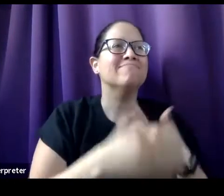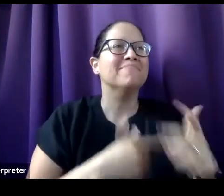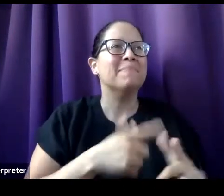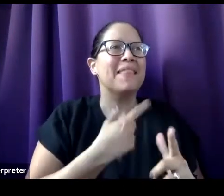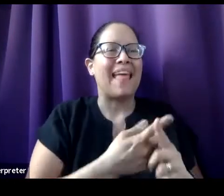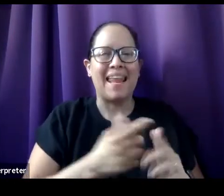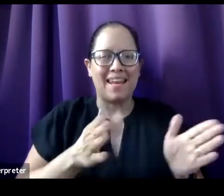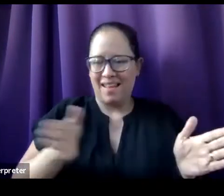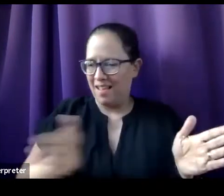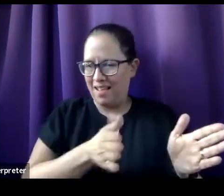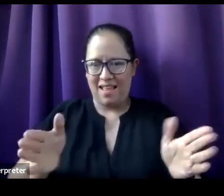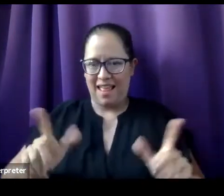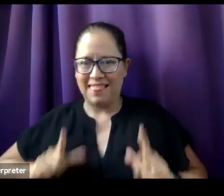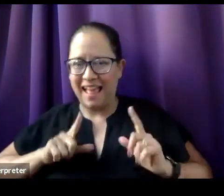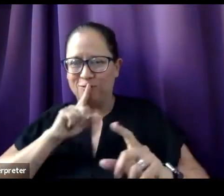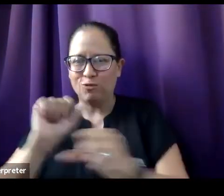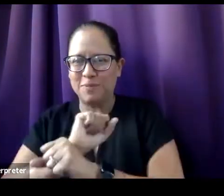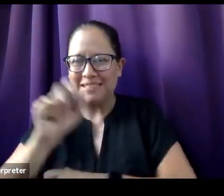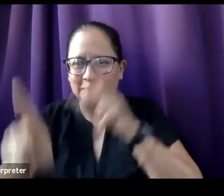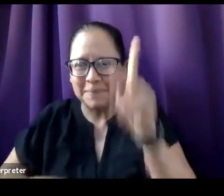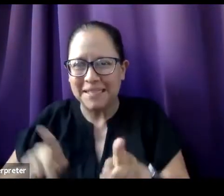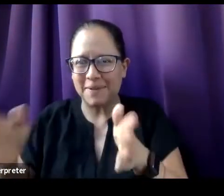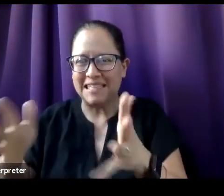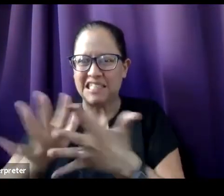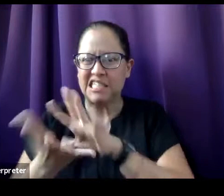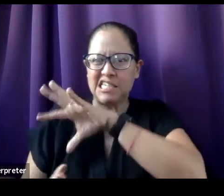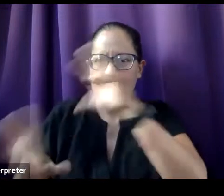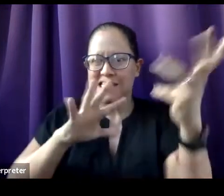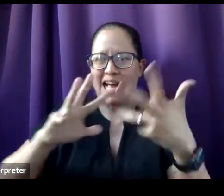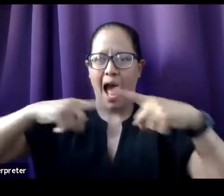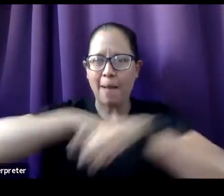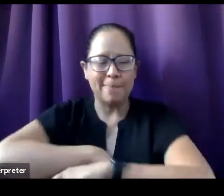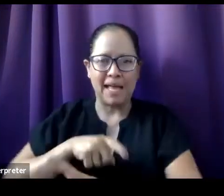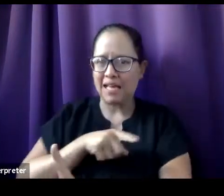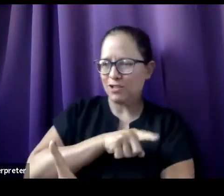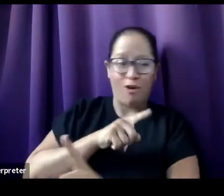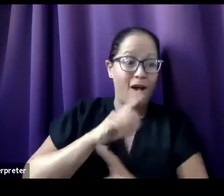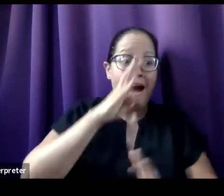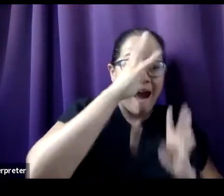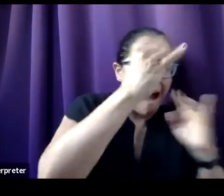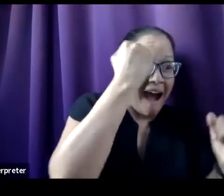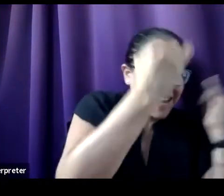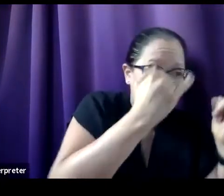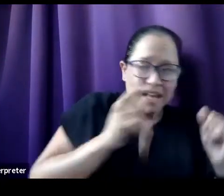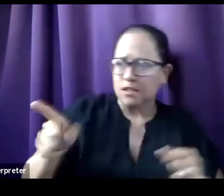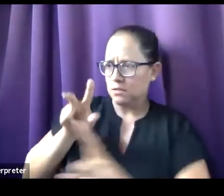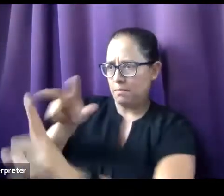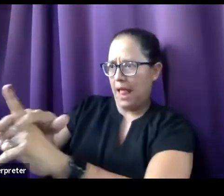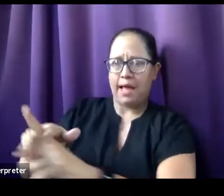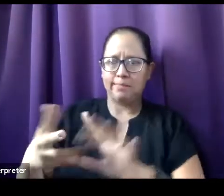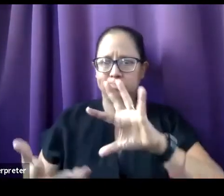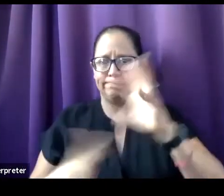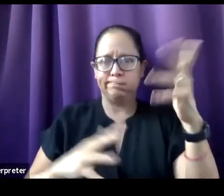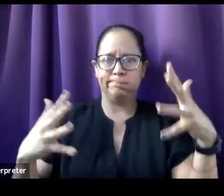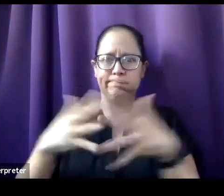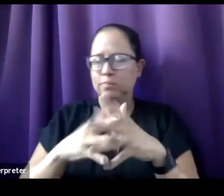I started there with those definitions because my argument for today. And I'm going to be looking down at notes as I speak with you.